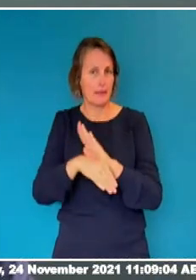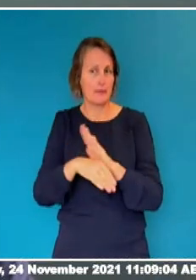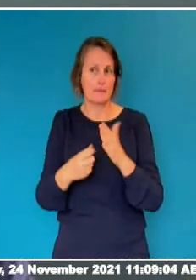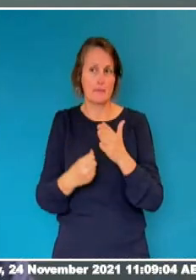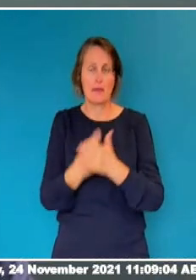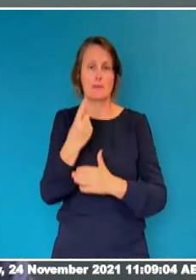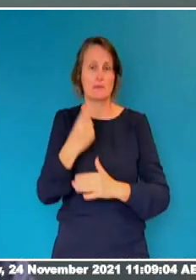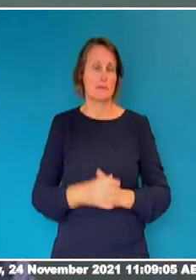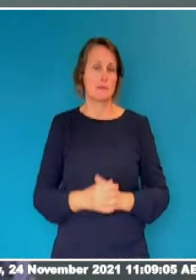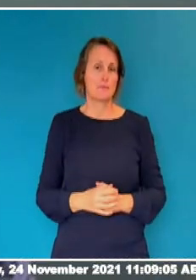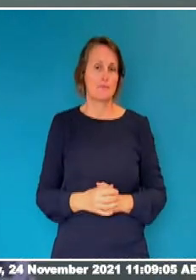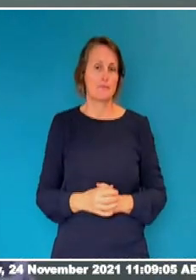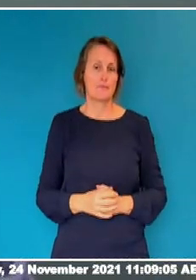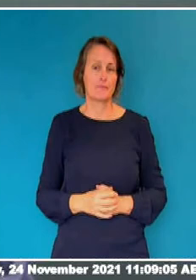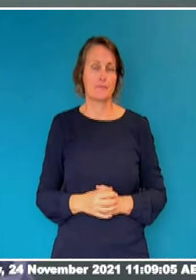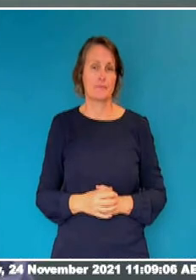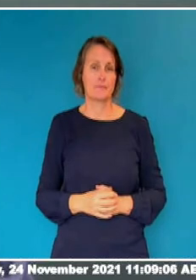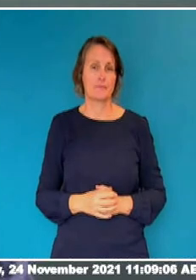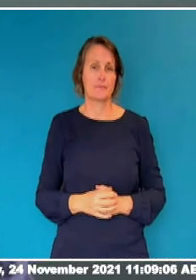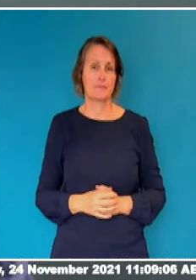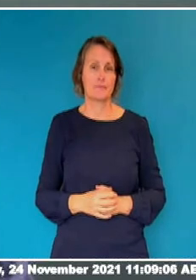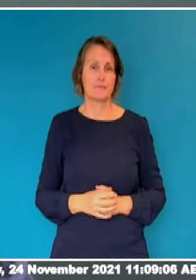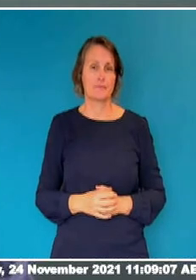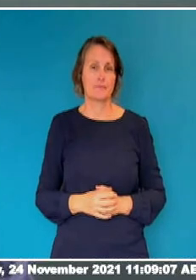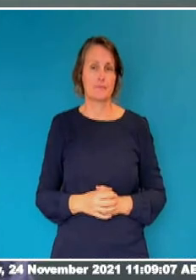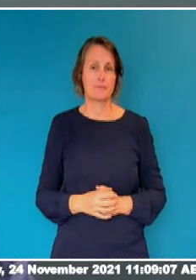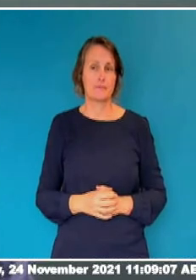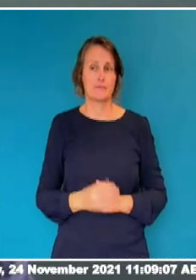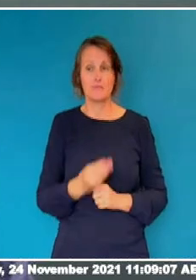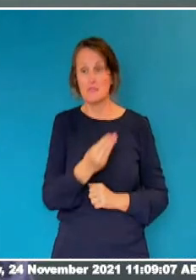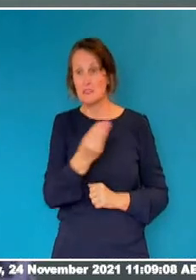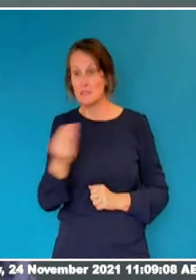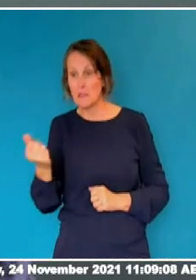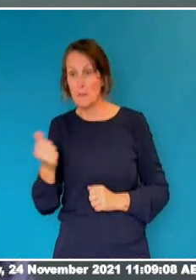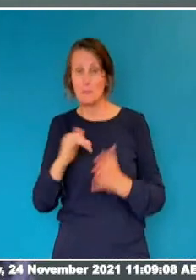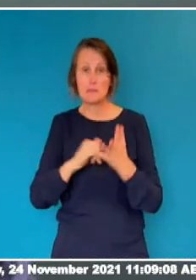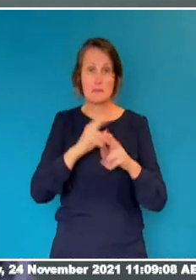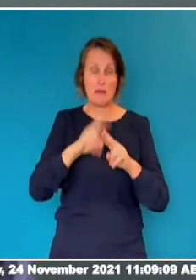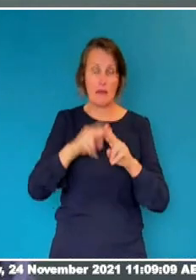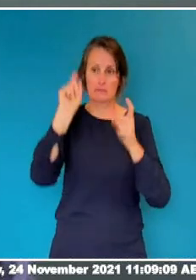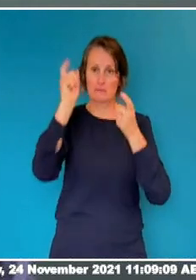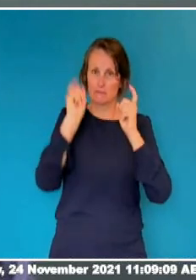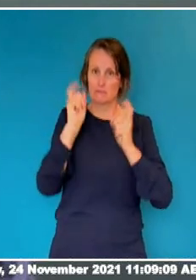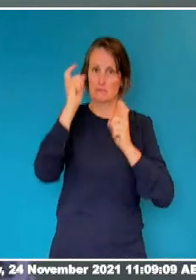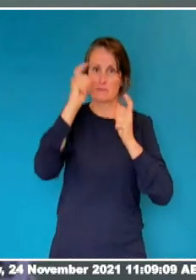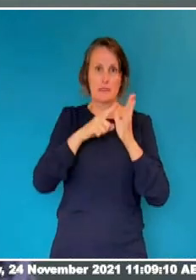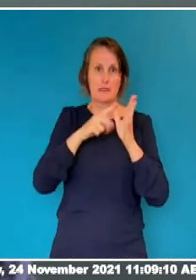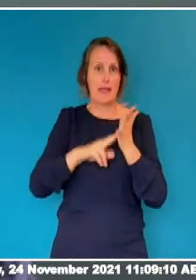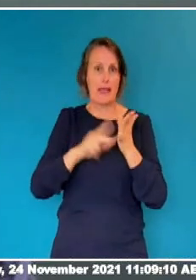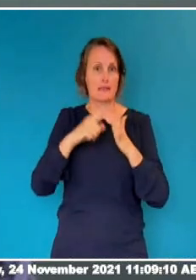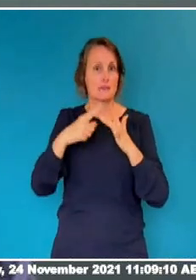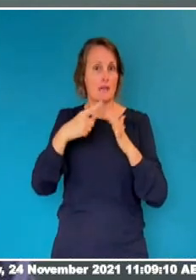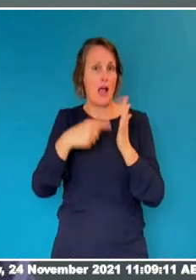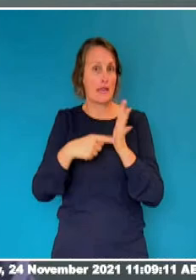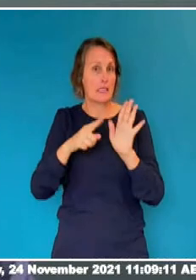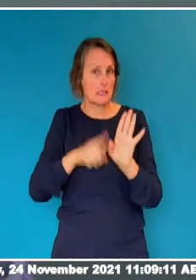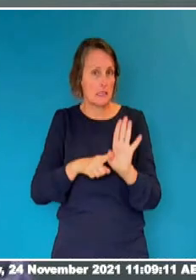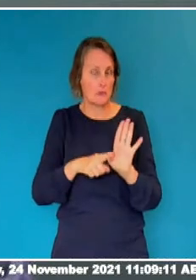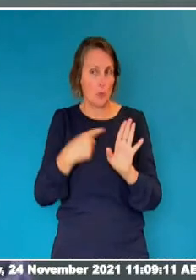Certainly, you know, mental health around anxiety is an issue that we see from time to